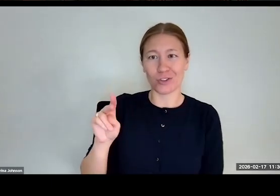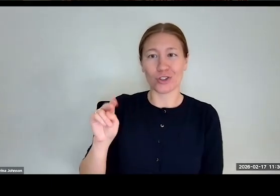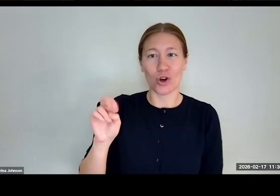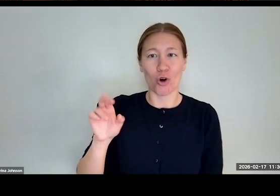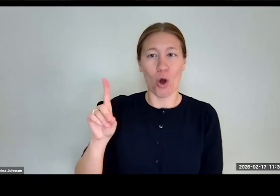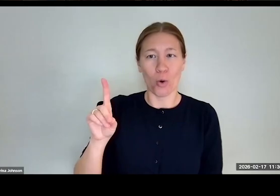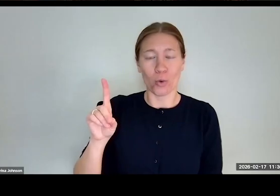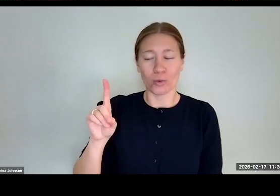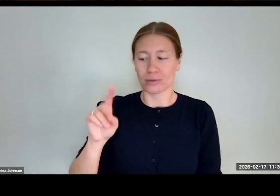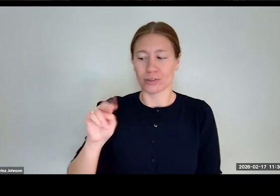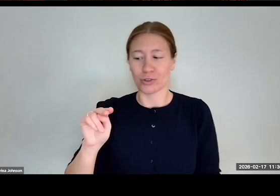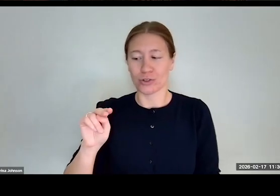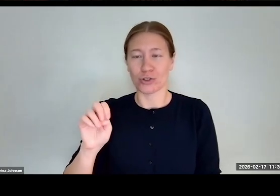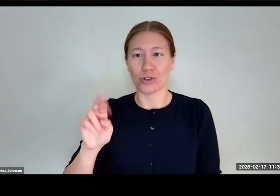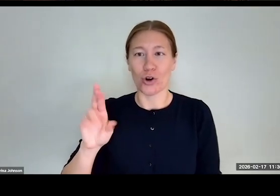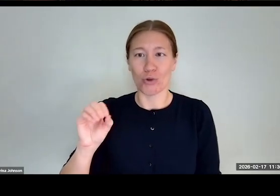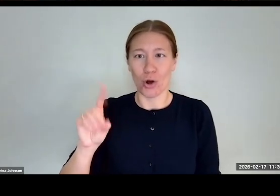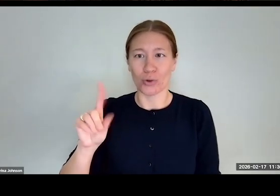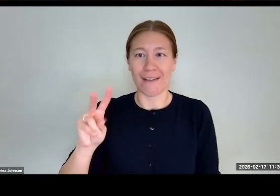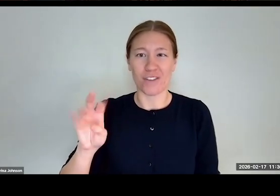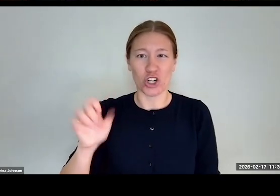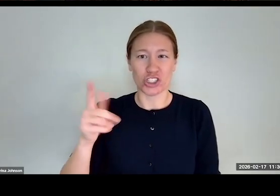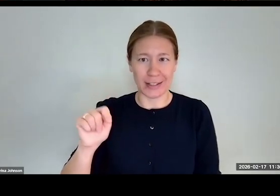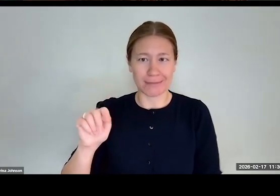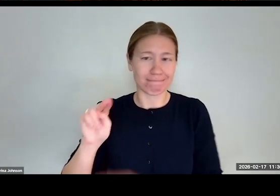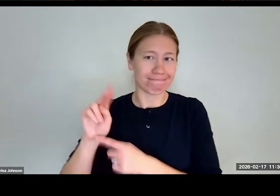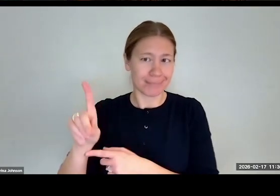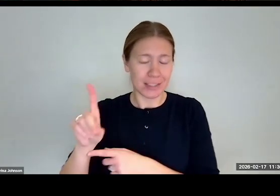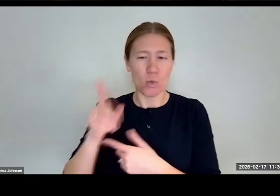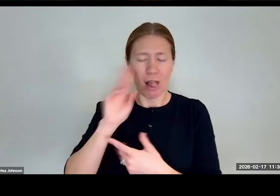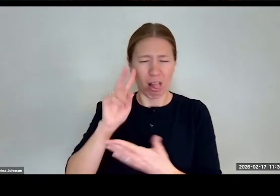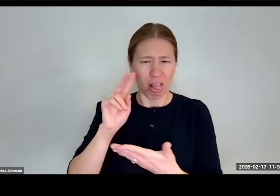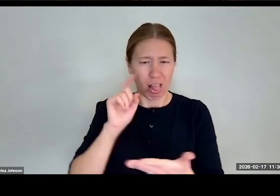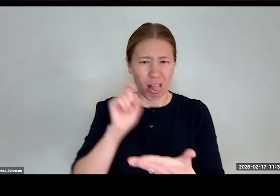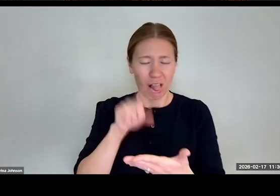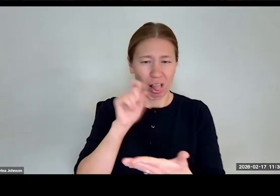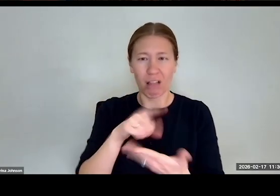And if something's moving around on the screen constantly, it's gonna be really hard for them to focus in on anything else that's going on.